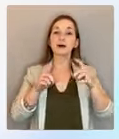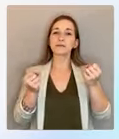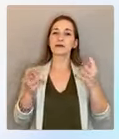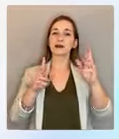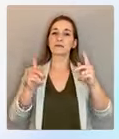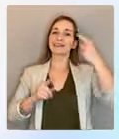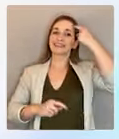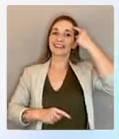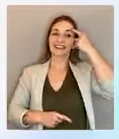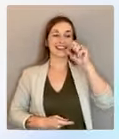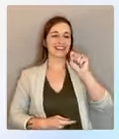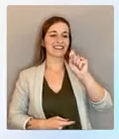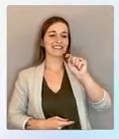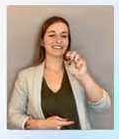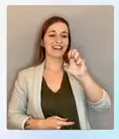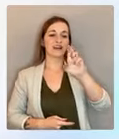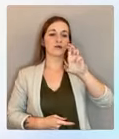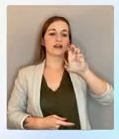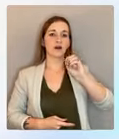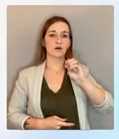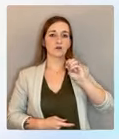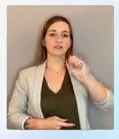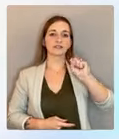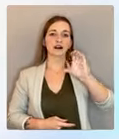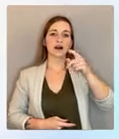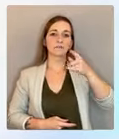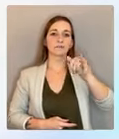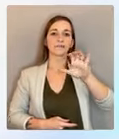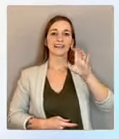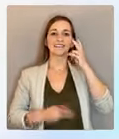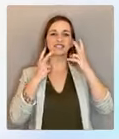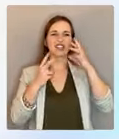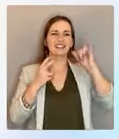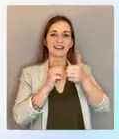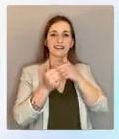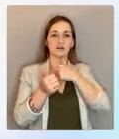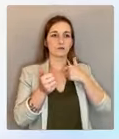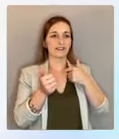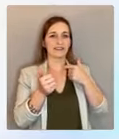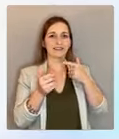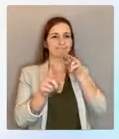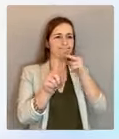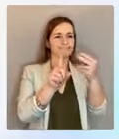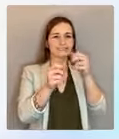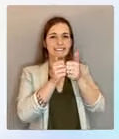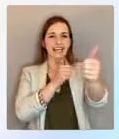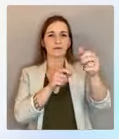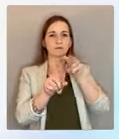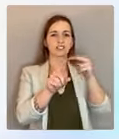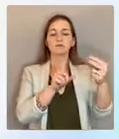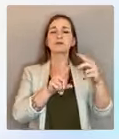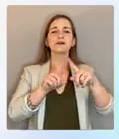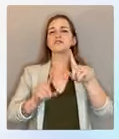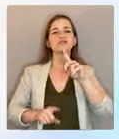comes from stereoscopic vision. And that's true with, you know, anything that's at arms length, but once you get about 18 feet away,